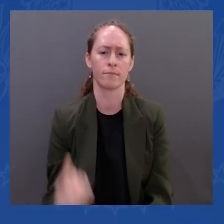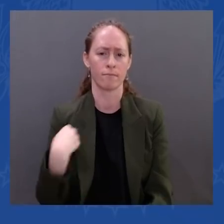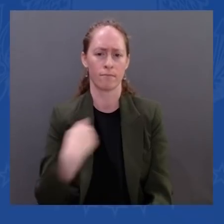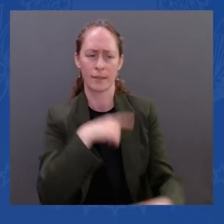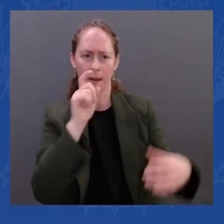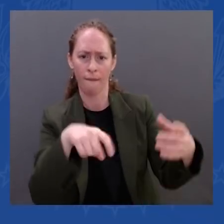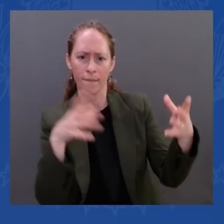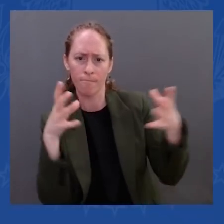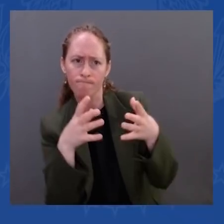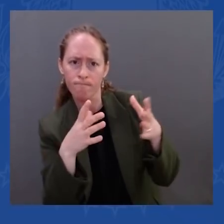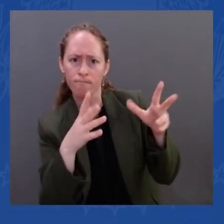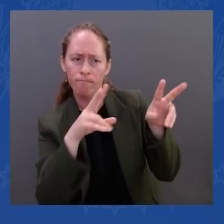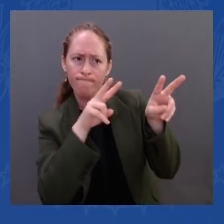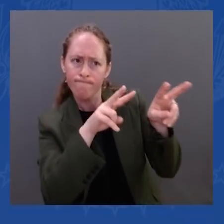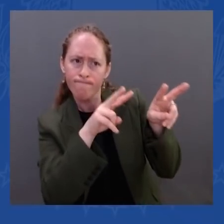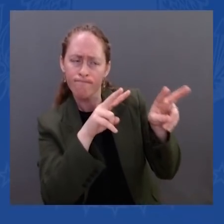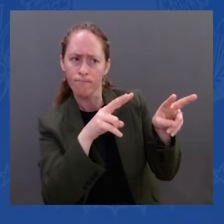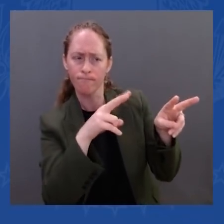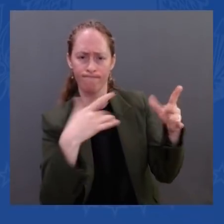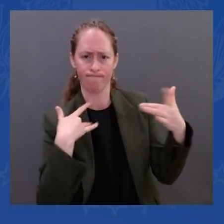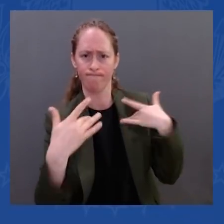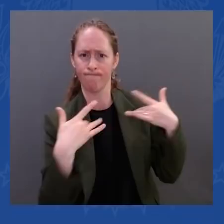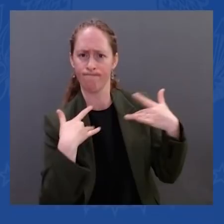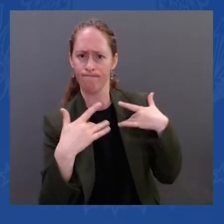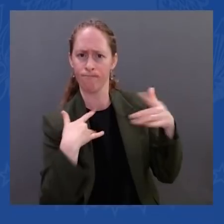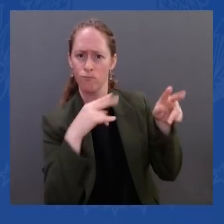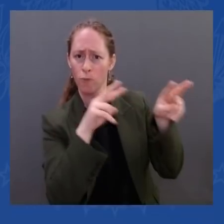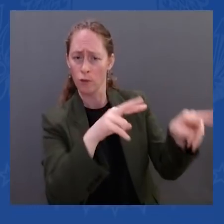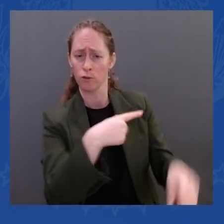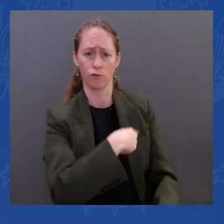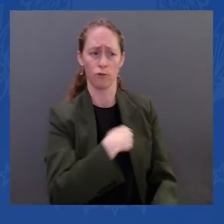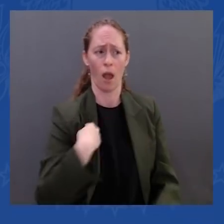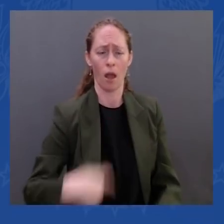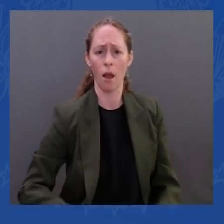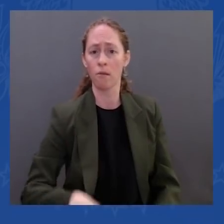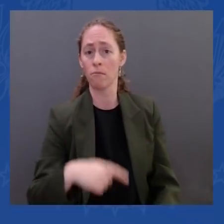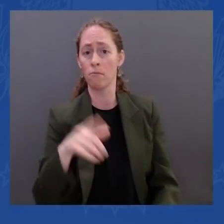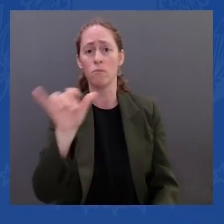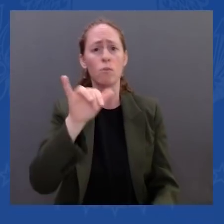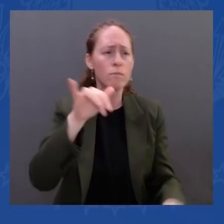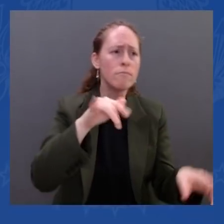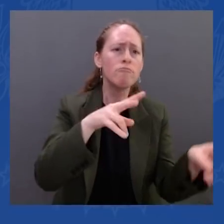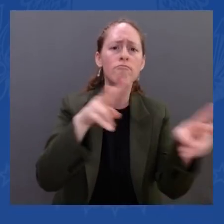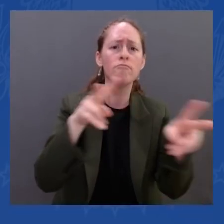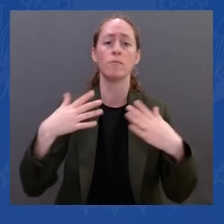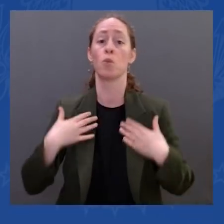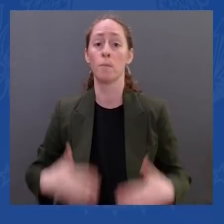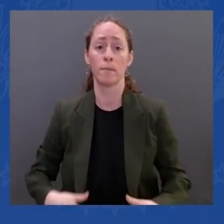Also, we affirmed that our two countries' basic position